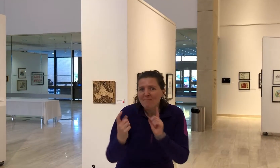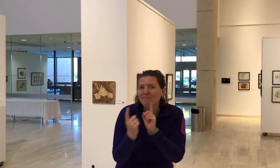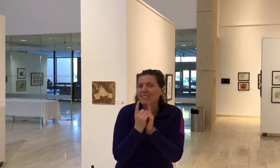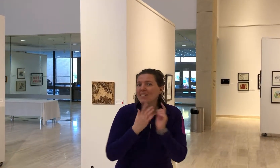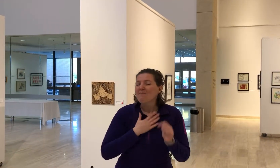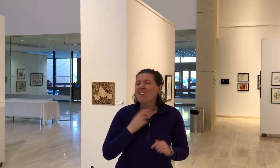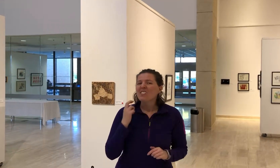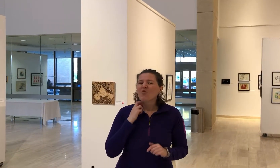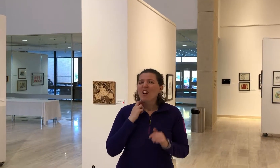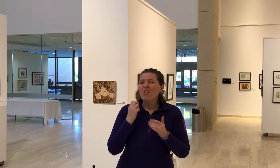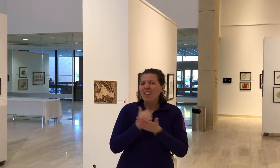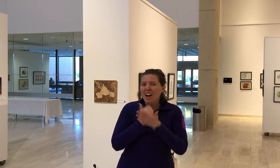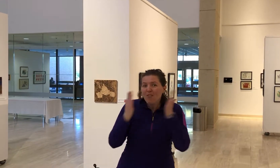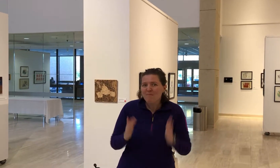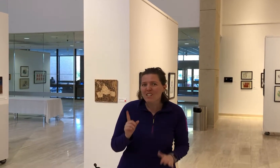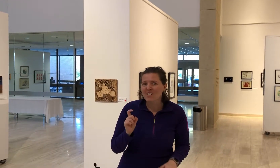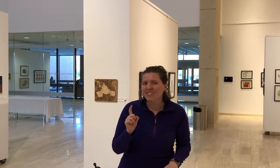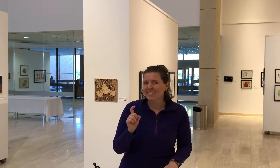B: Meeeeet my Dracula helpers!